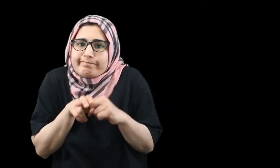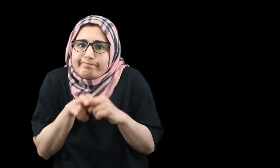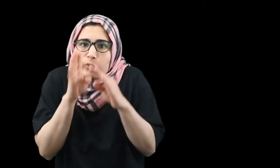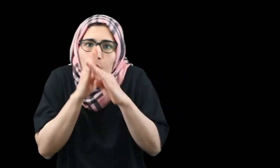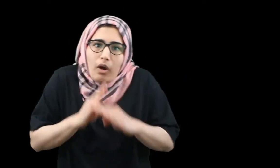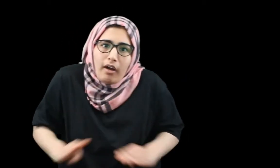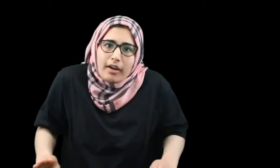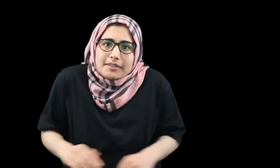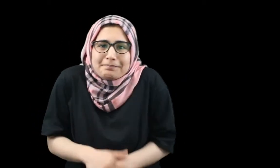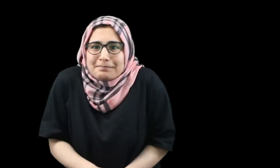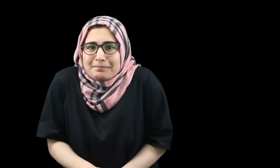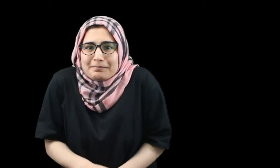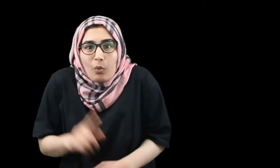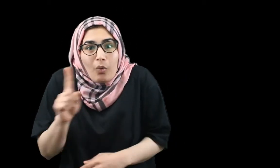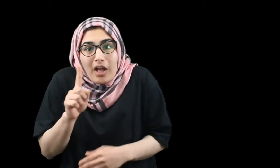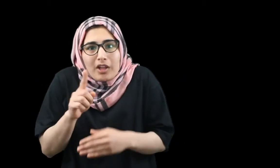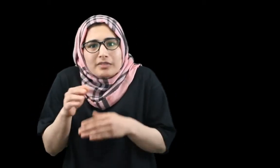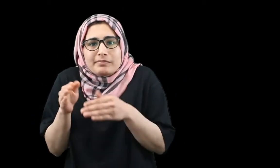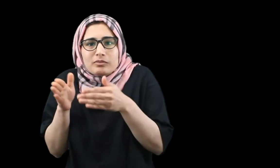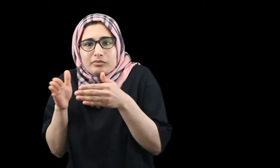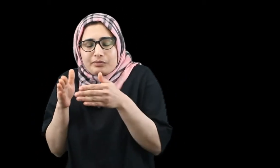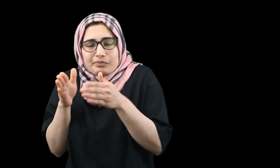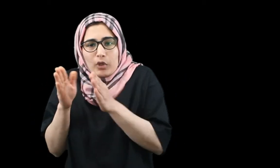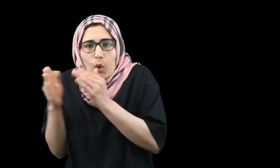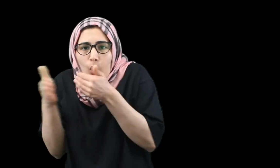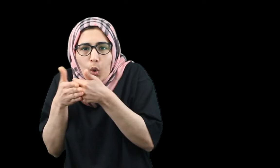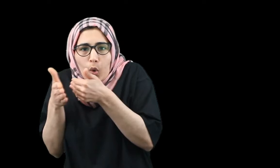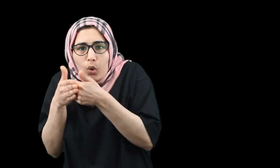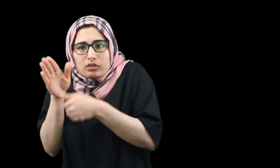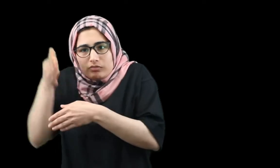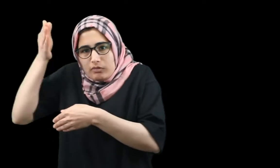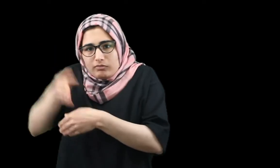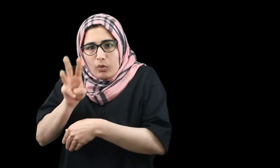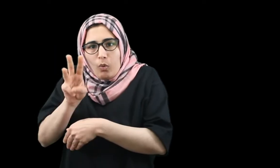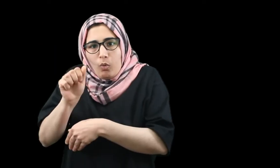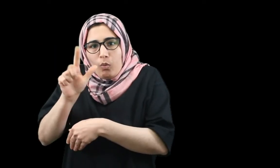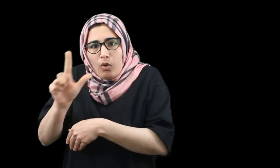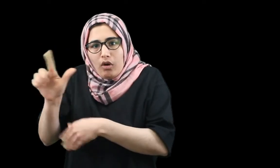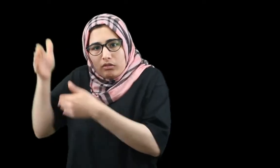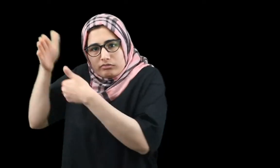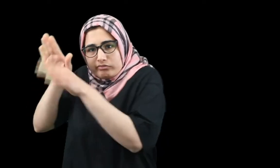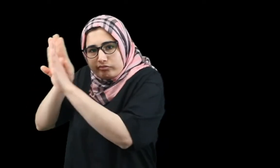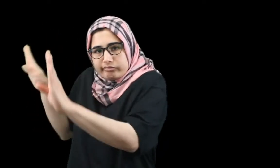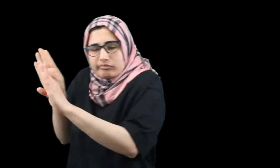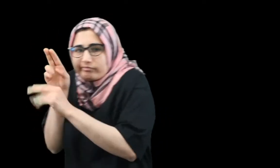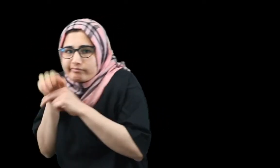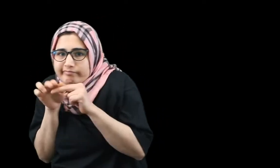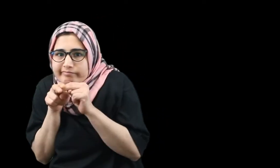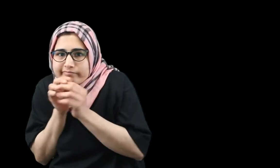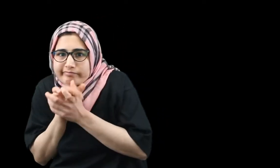I was shy. I will just sit quietly in my desk beside the wall and try to hide . . . go unnoticed.